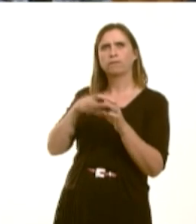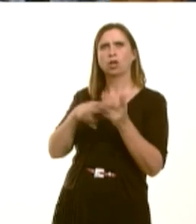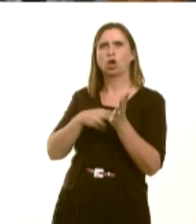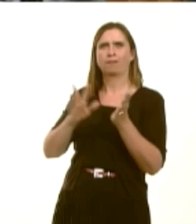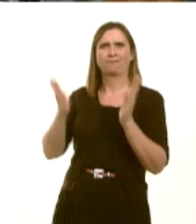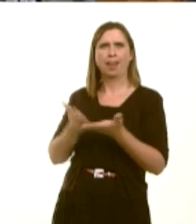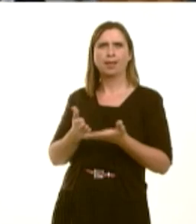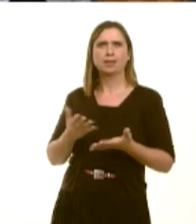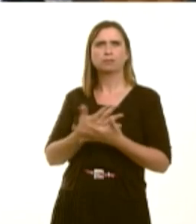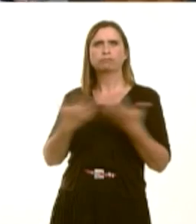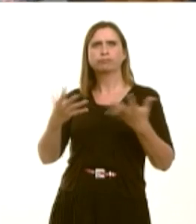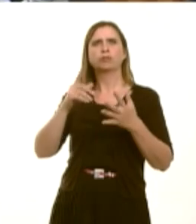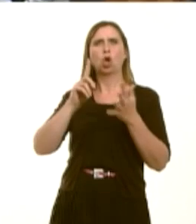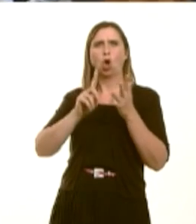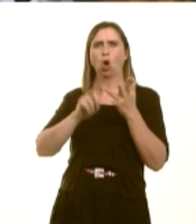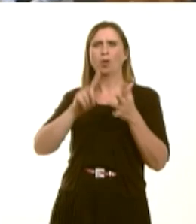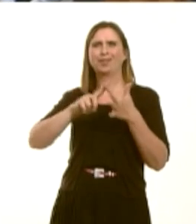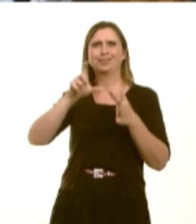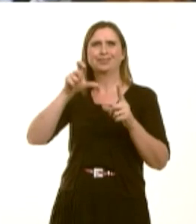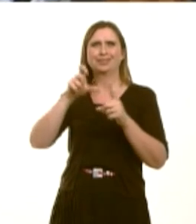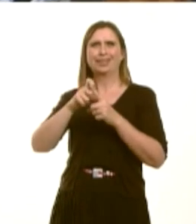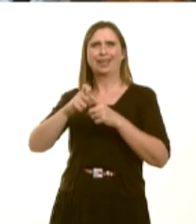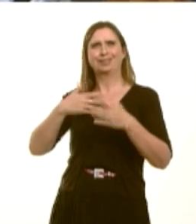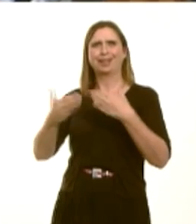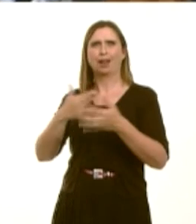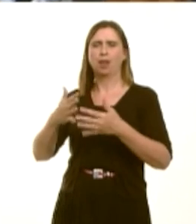Christine Chapman: Thank you, First Minister. We know that we face specific challenges in